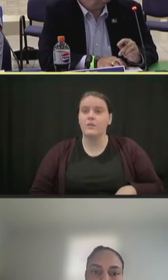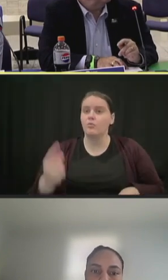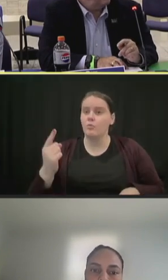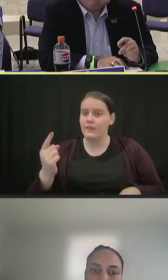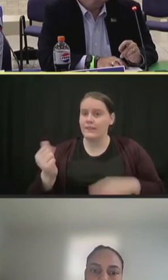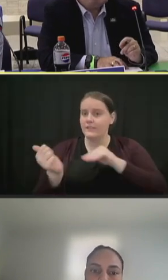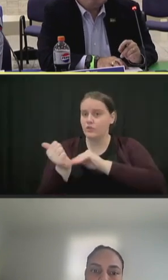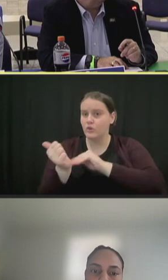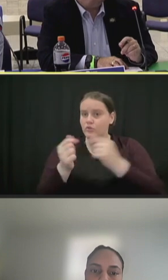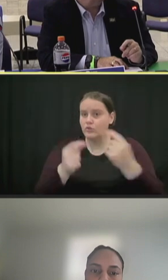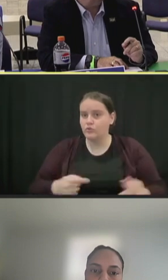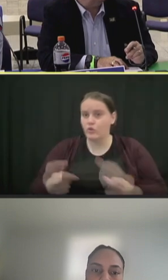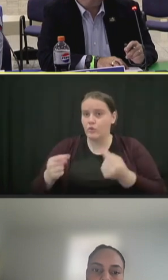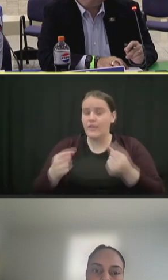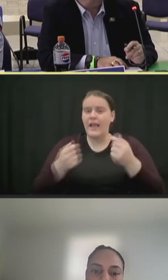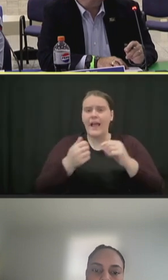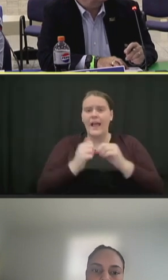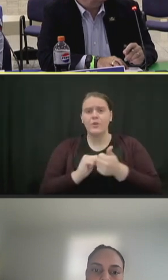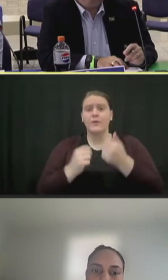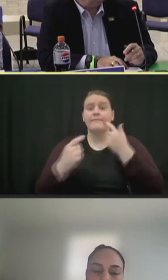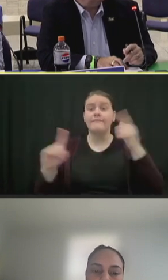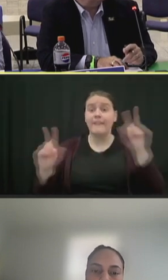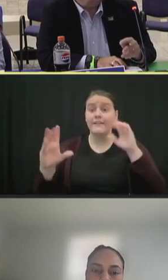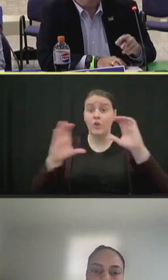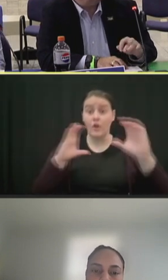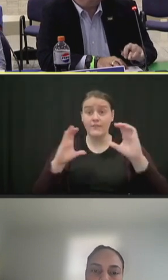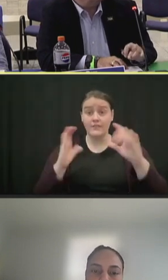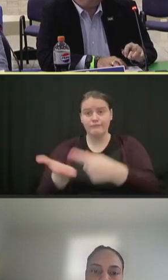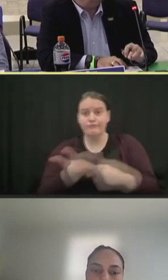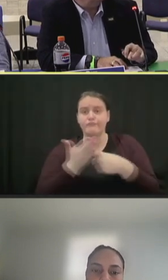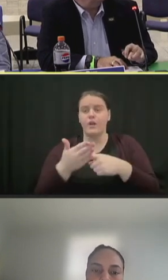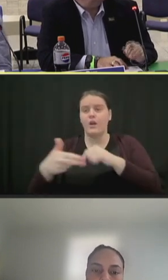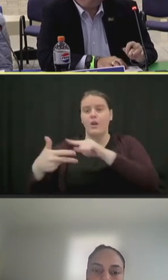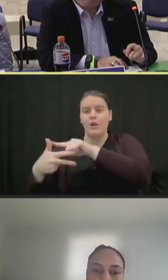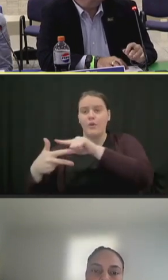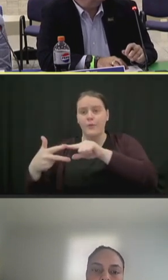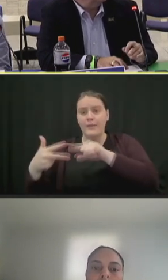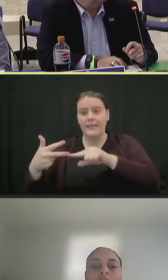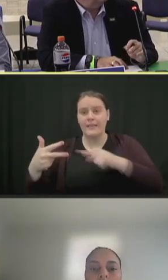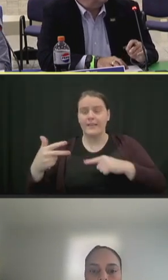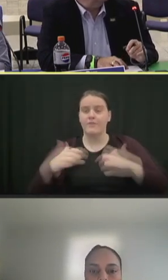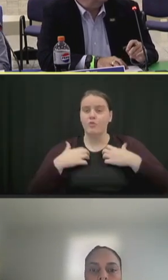how do you have an effective conversation talking about all three of the respiratory vaccines. So,